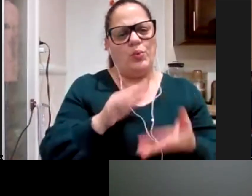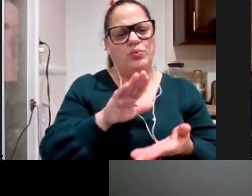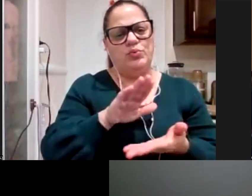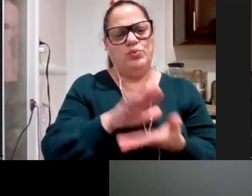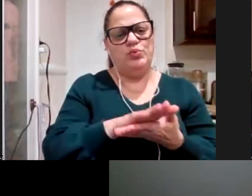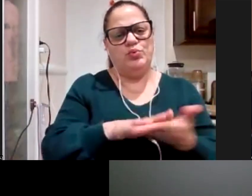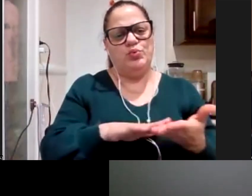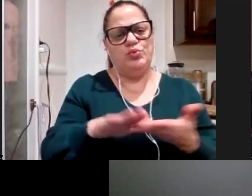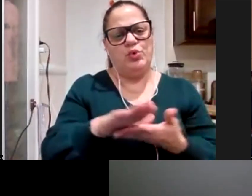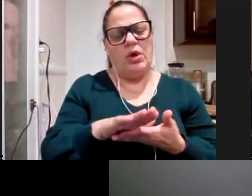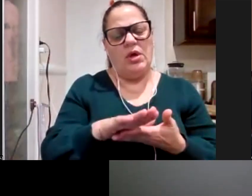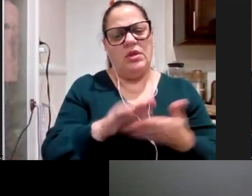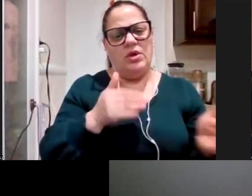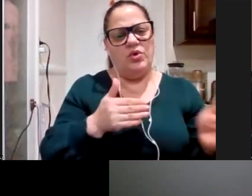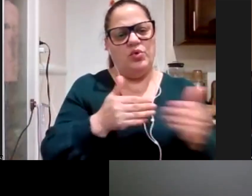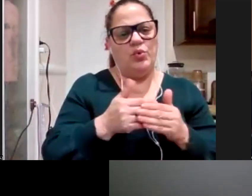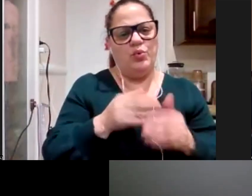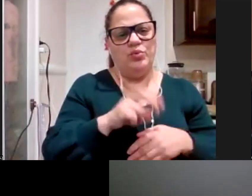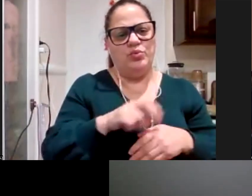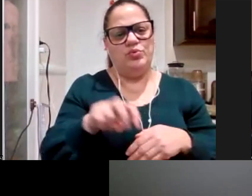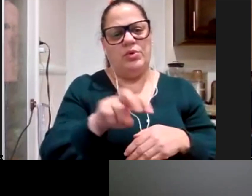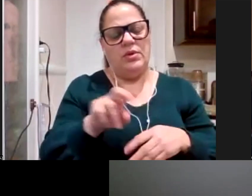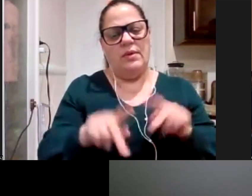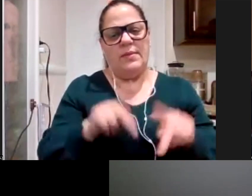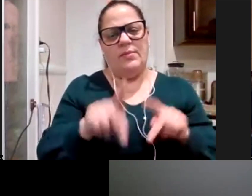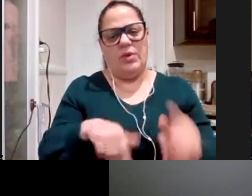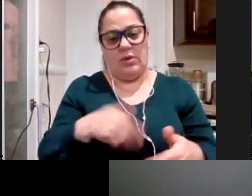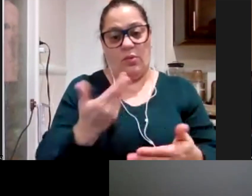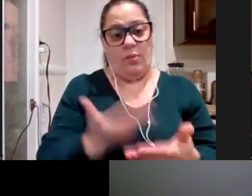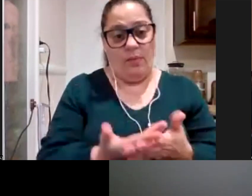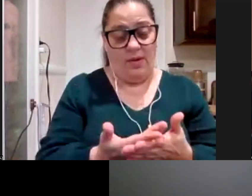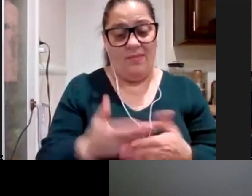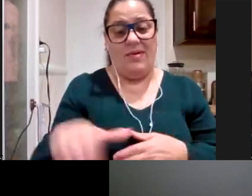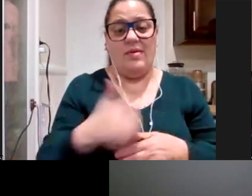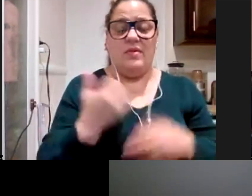um near transportation so people can get there other than by cars?